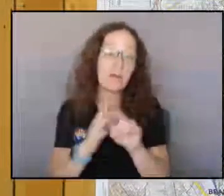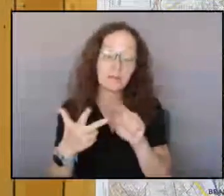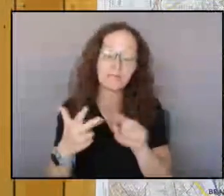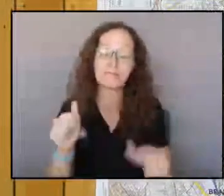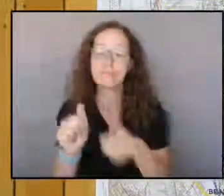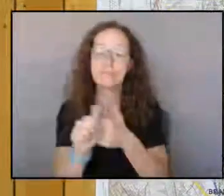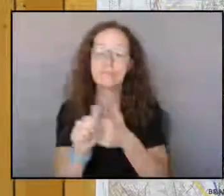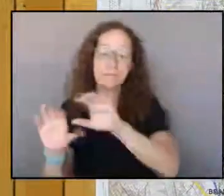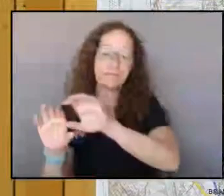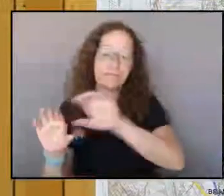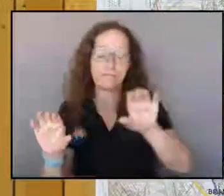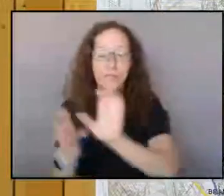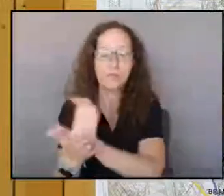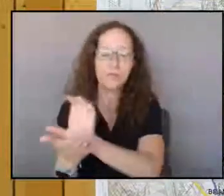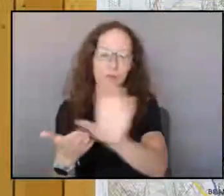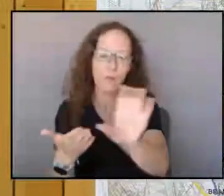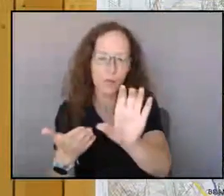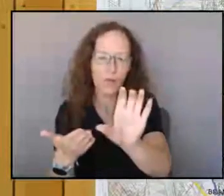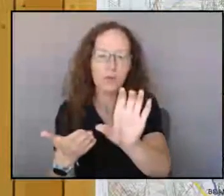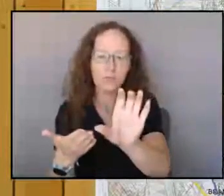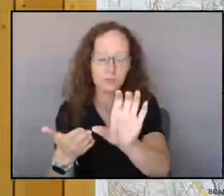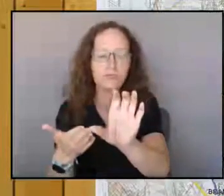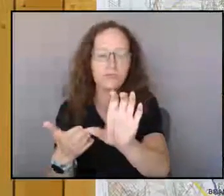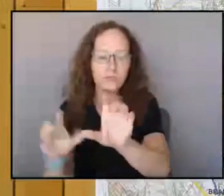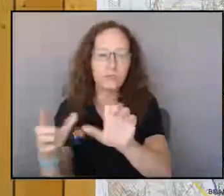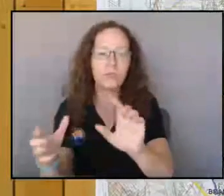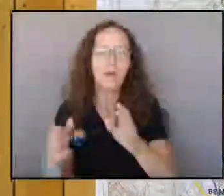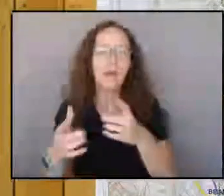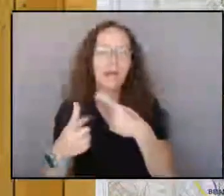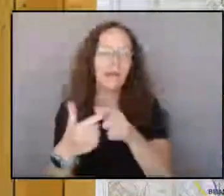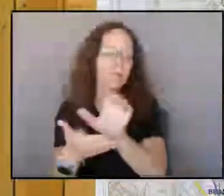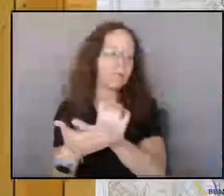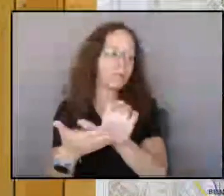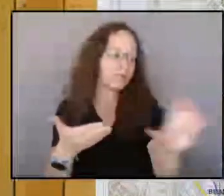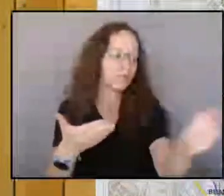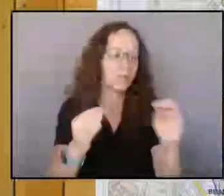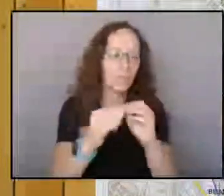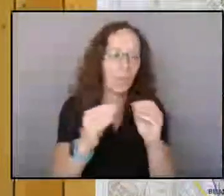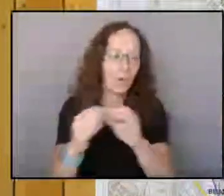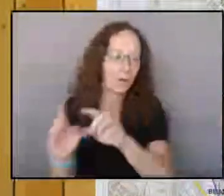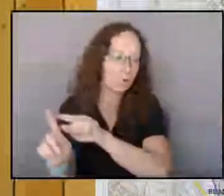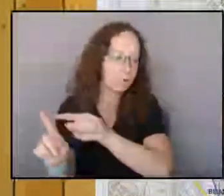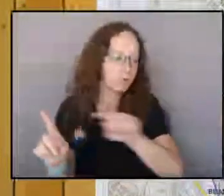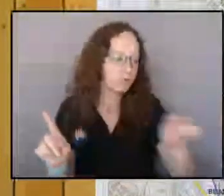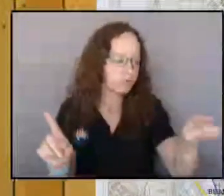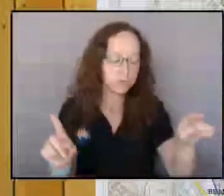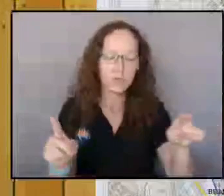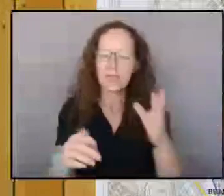MARTINEZ POND TO SEGMENT THE FIRE AND KEEP IT IN THIS AREA.